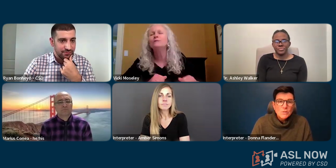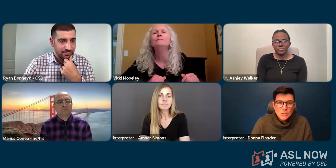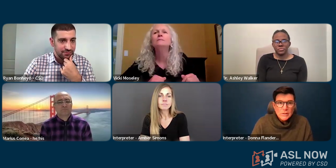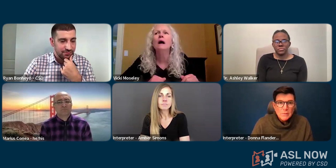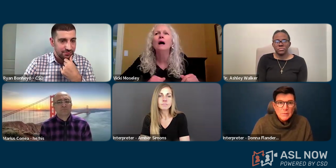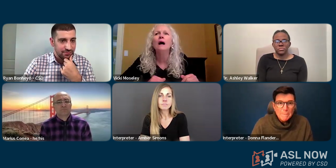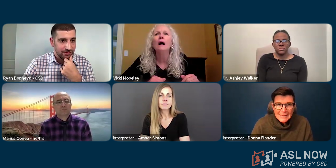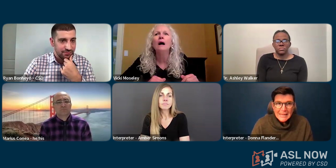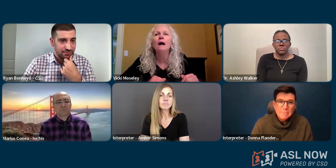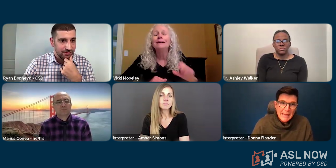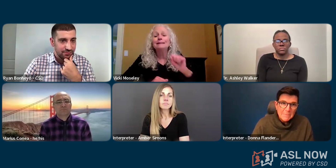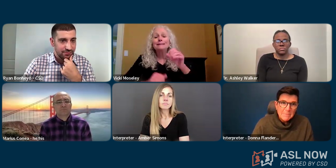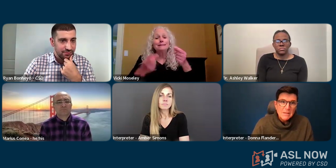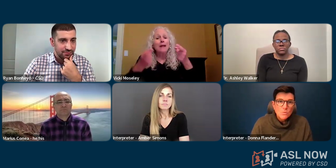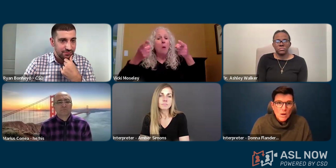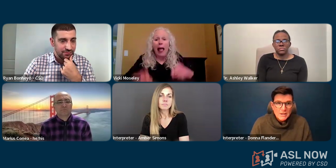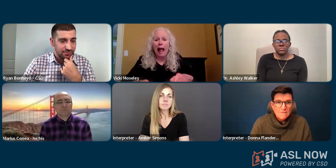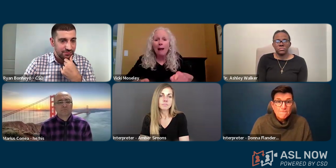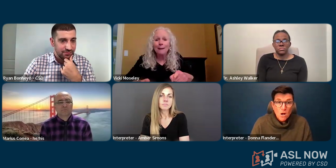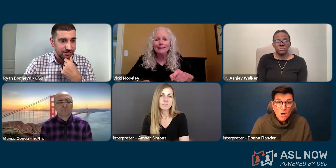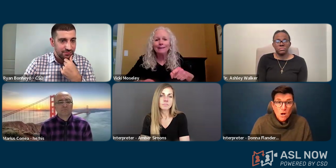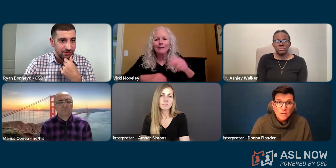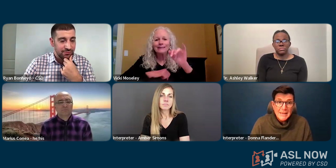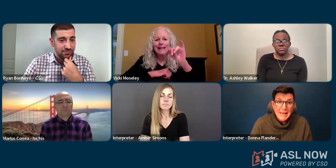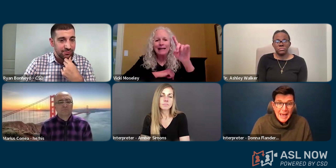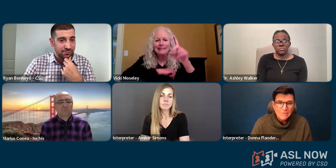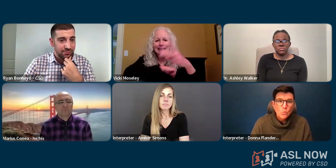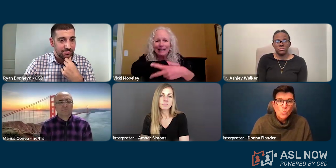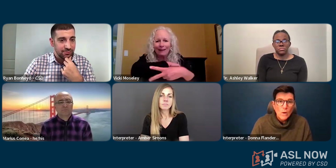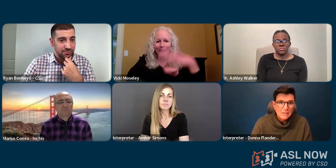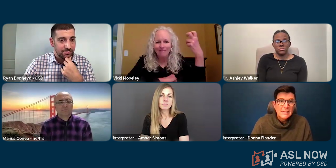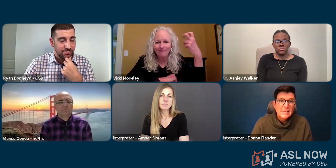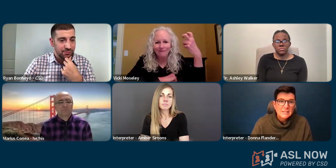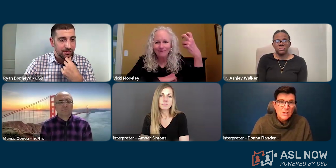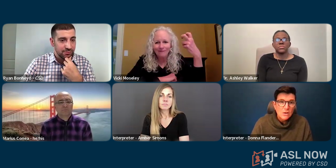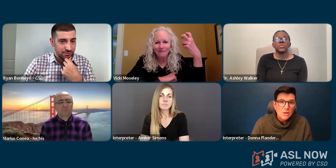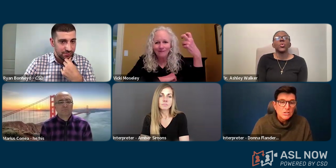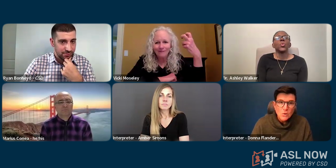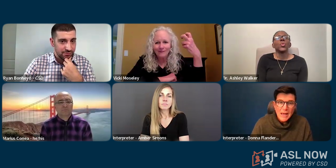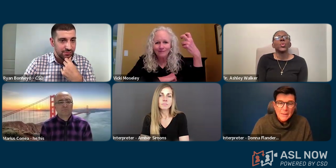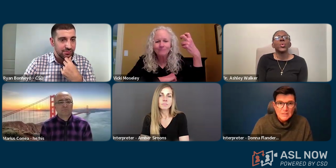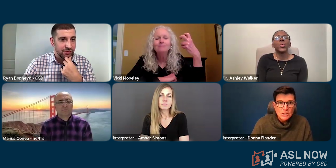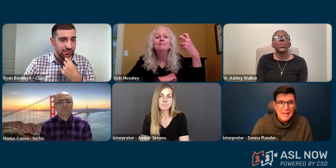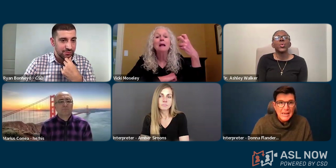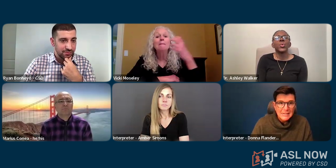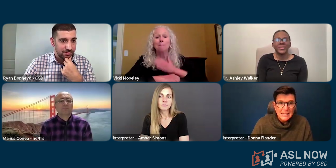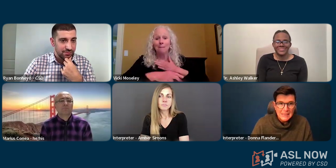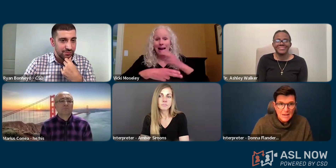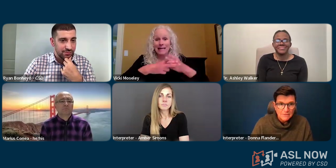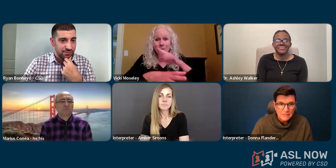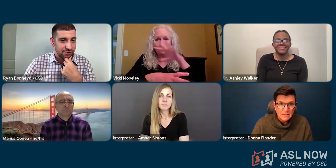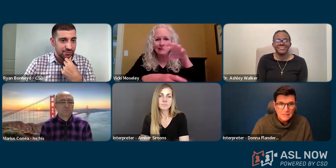So I was doing her banking, paying bills and whatnot on her behalf. Well, it just so happened she had identity theft.